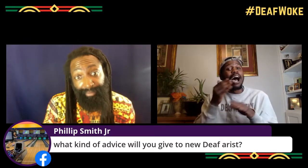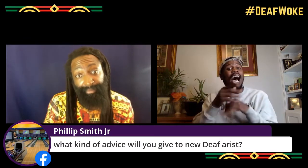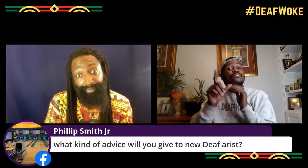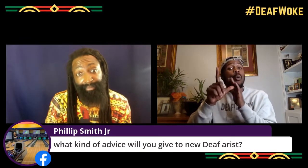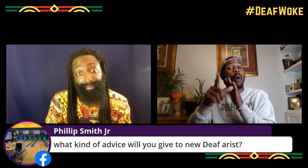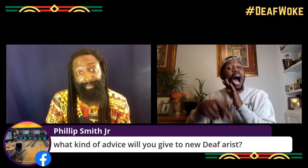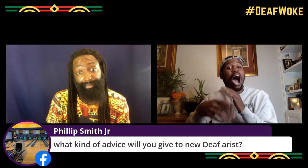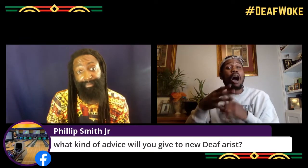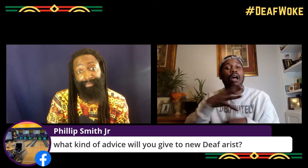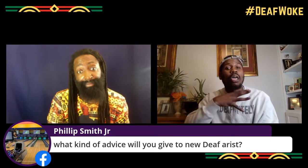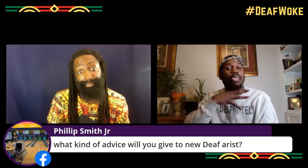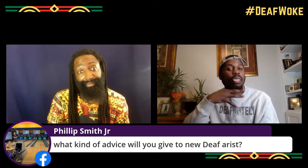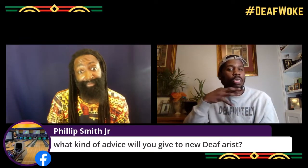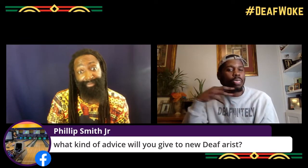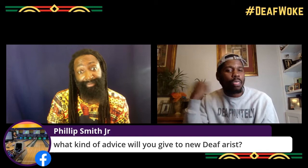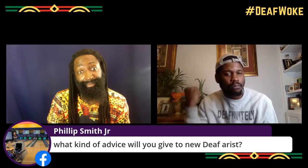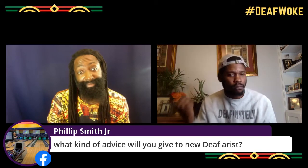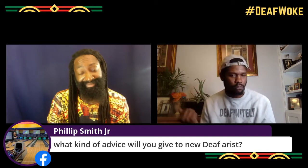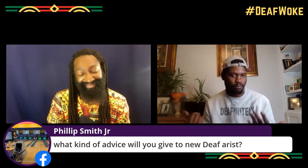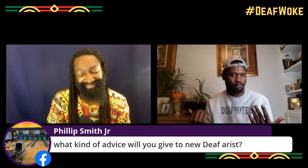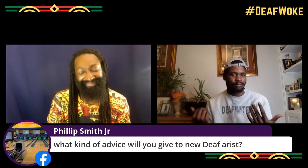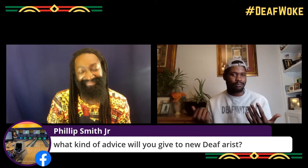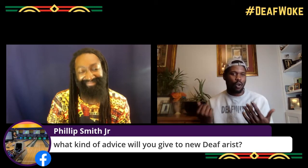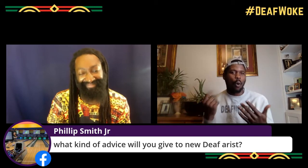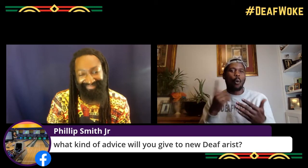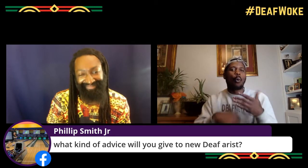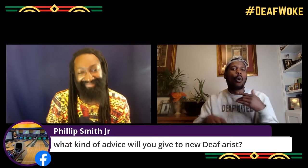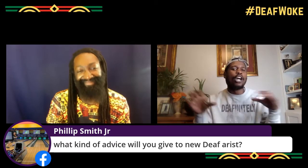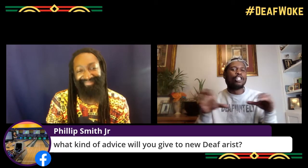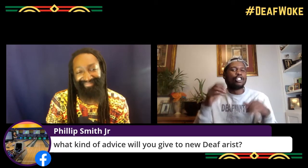I mean, it's, it's good but after a while that gets old.